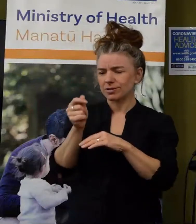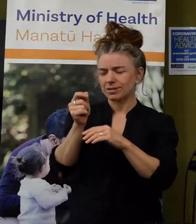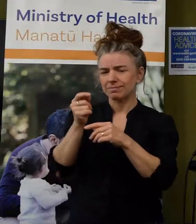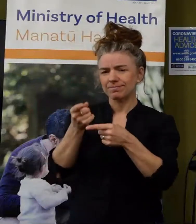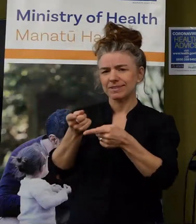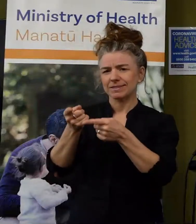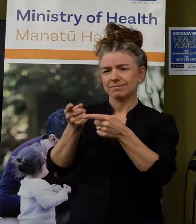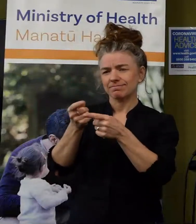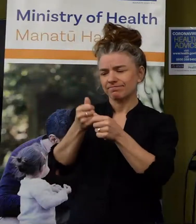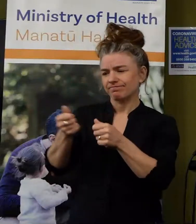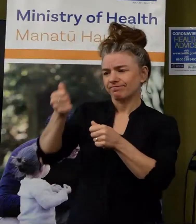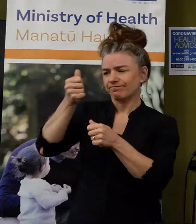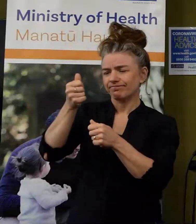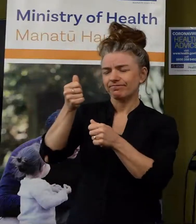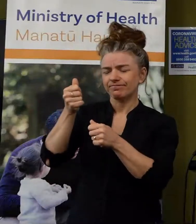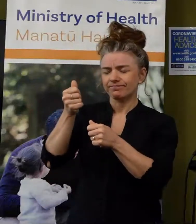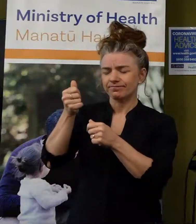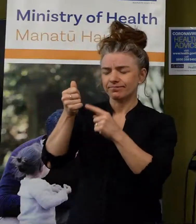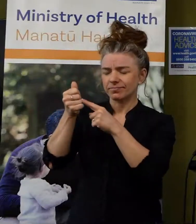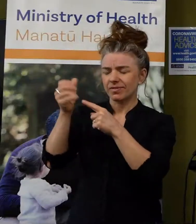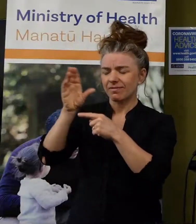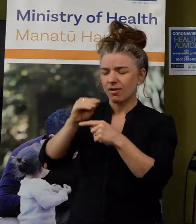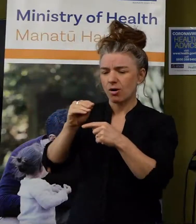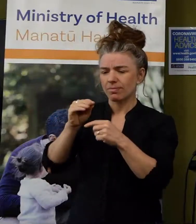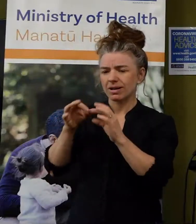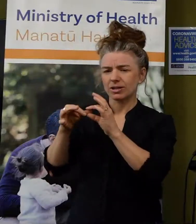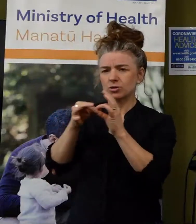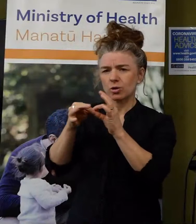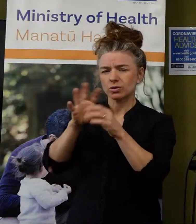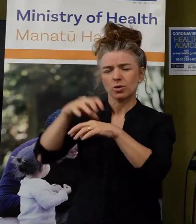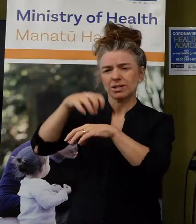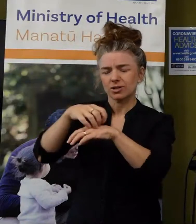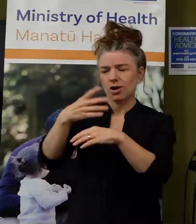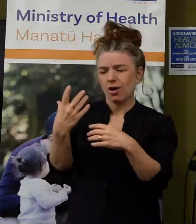Specialists, the ASMS, around their concerns